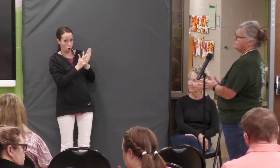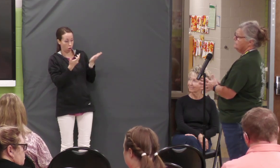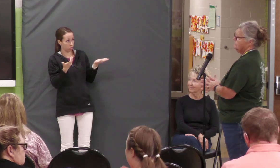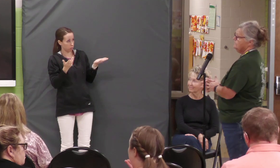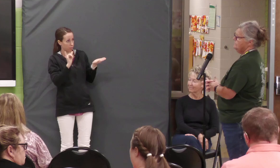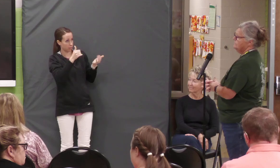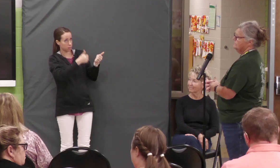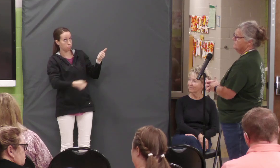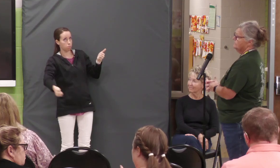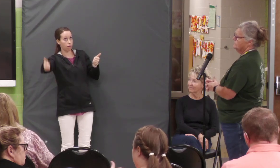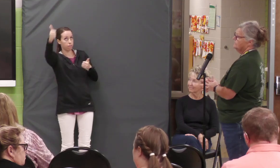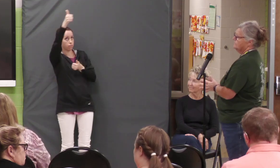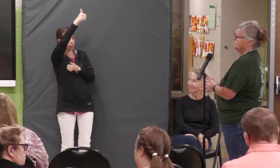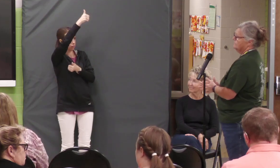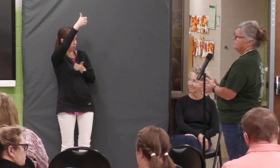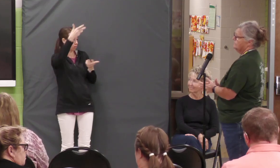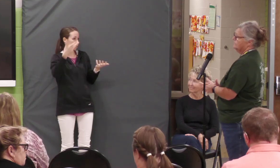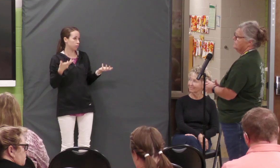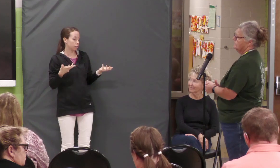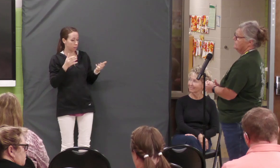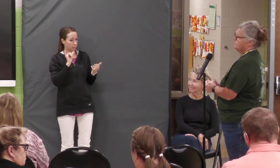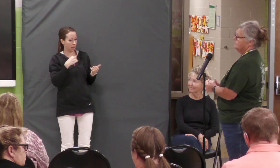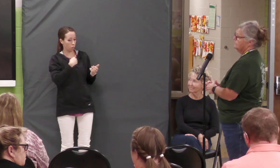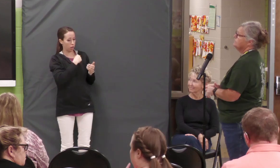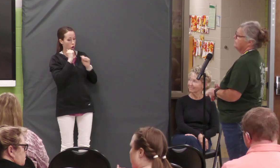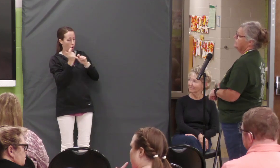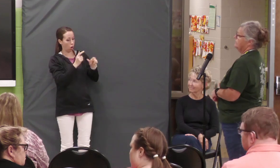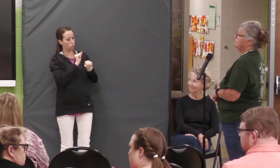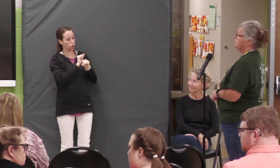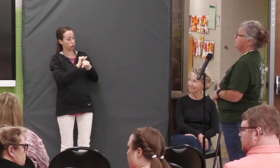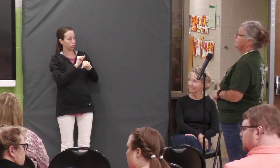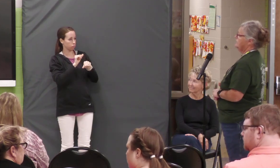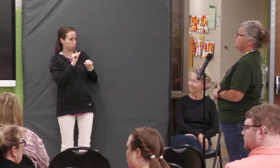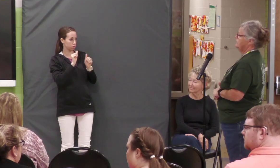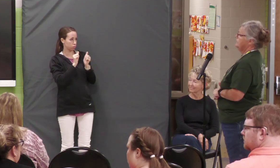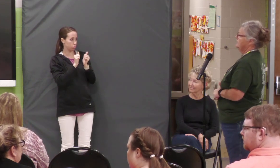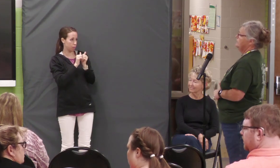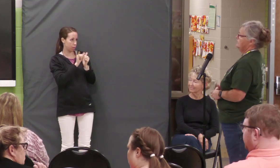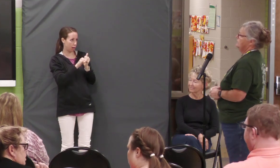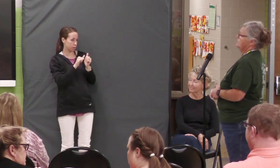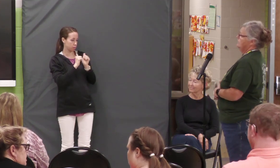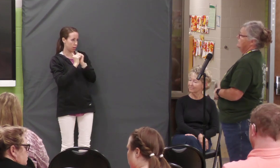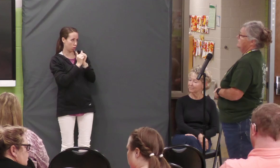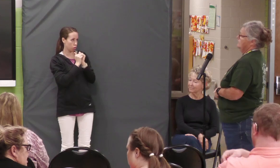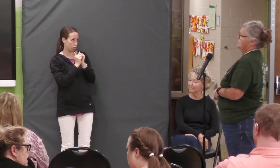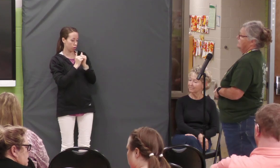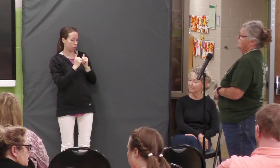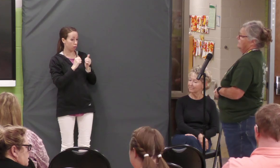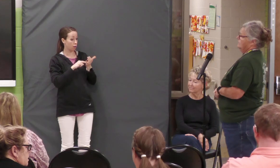above my pay grade so that's we're all working on together um I'm not saying it's not a possibility